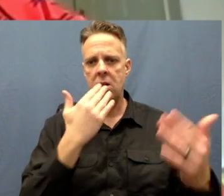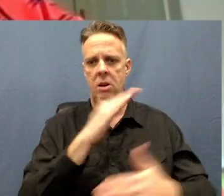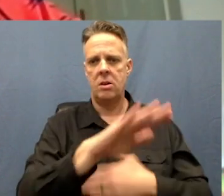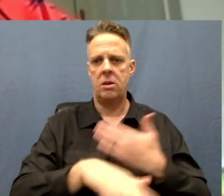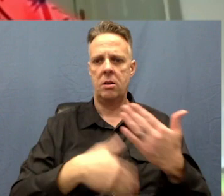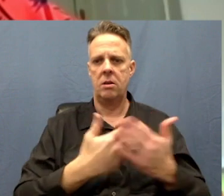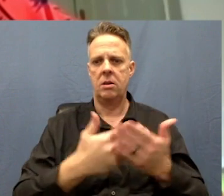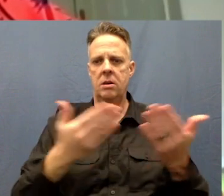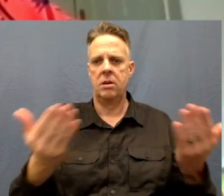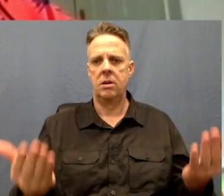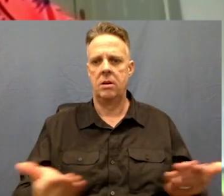BEING HERE AND I WANT TO SHOW MY APPRECIATION THAT I'M PART OF